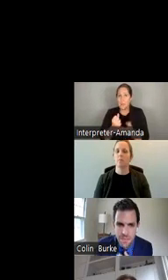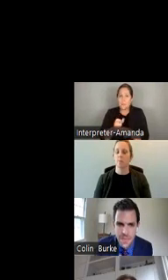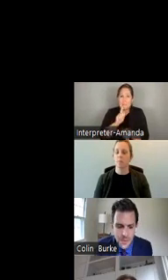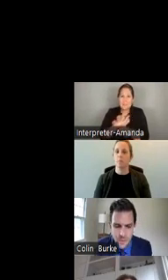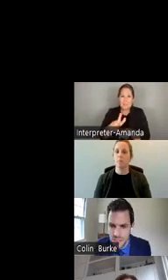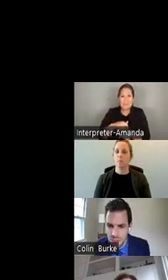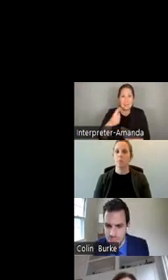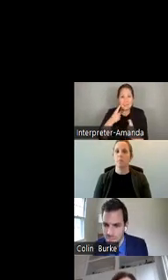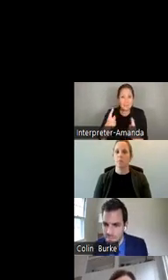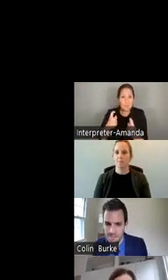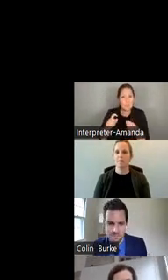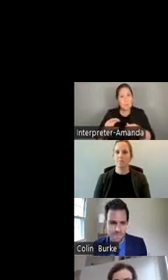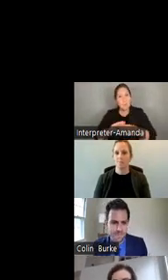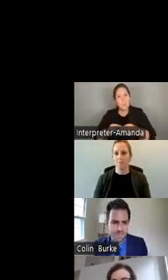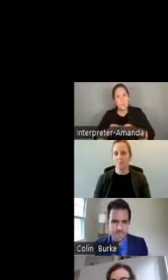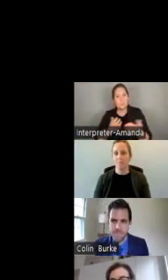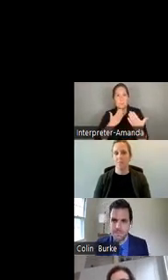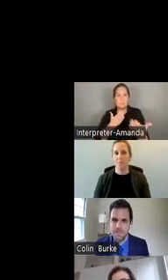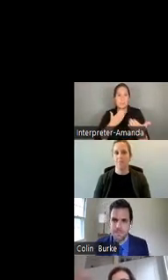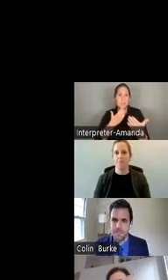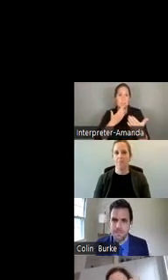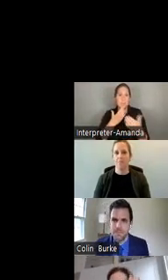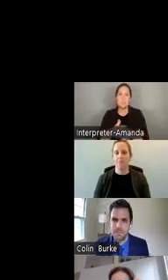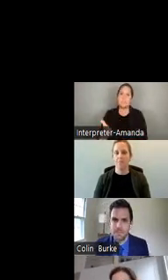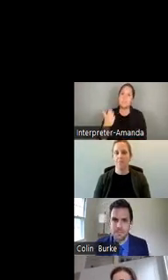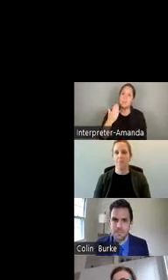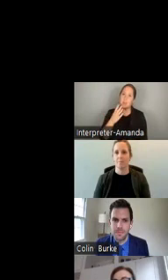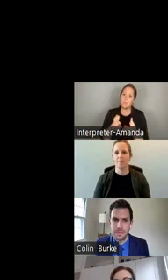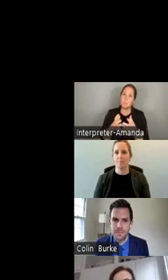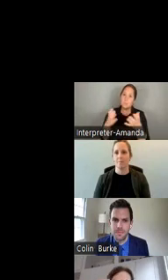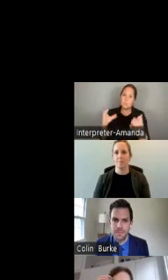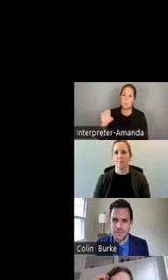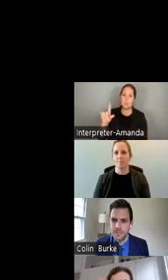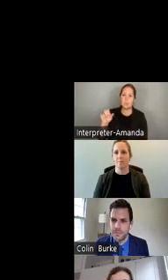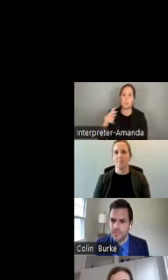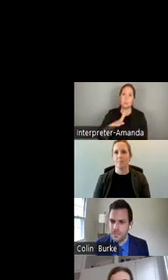thank you so much thank you so much Colin that was wonderful absolutely wonderful